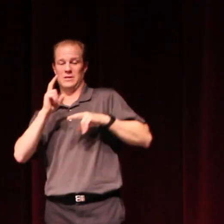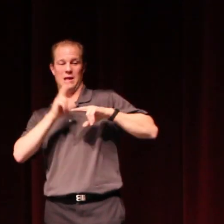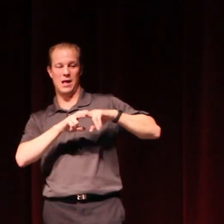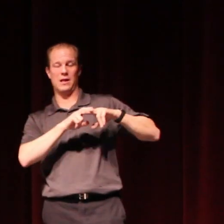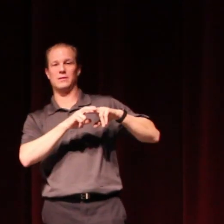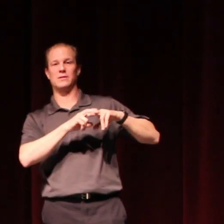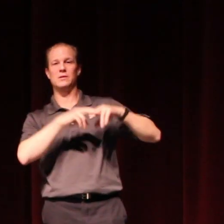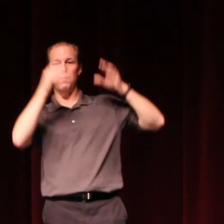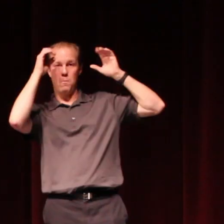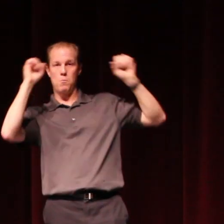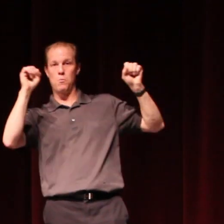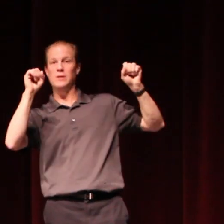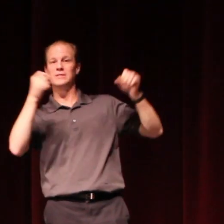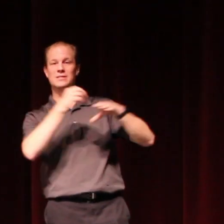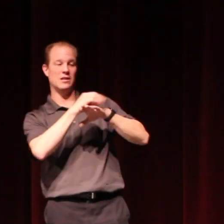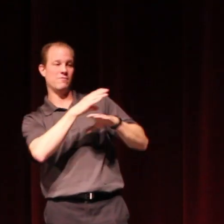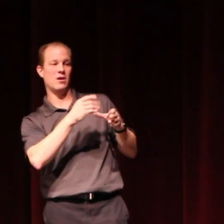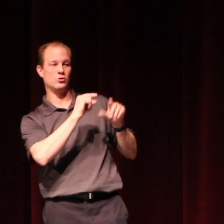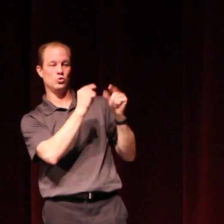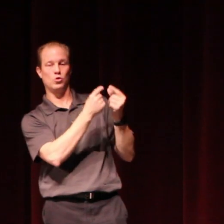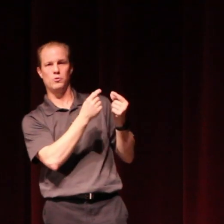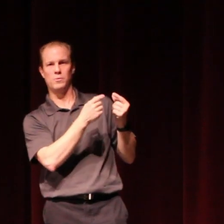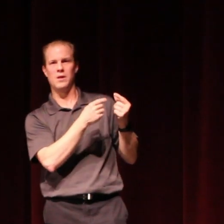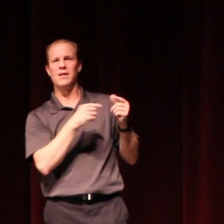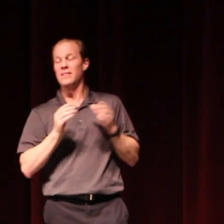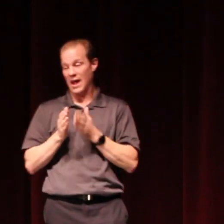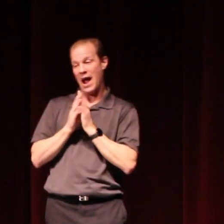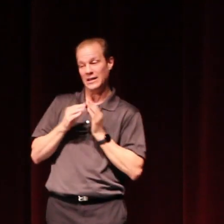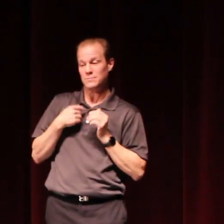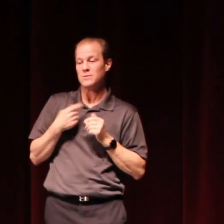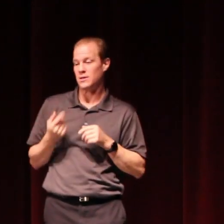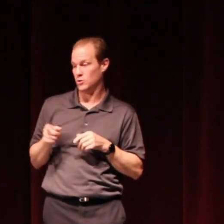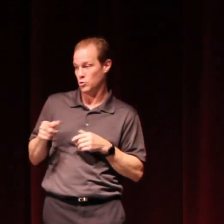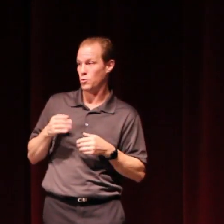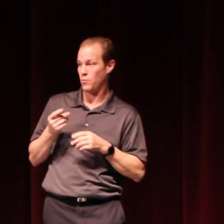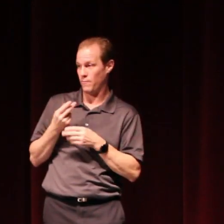they asked me as a student if I felt safe on campus, and I said I did. And I took great